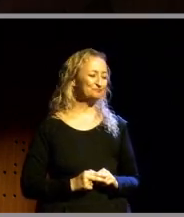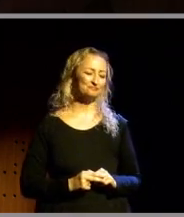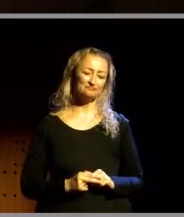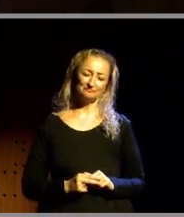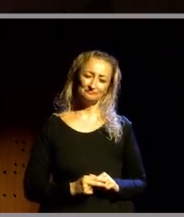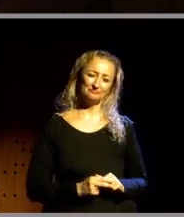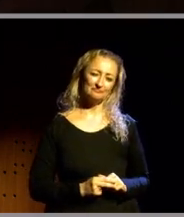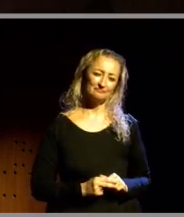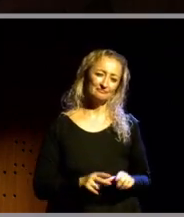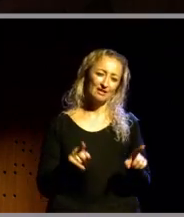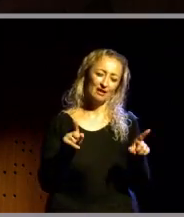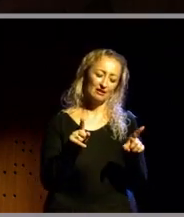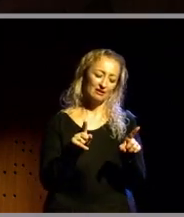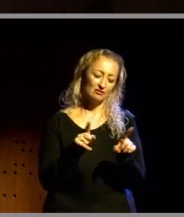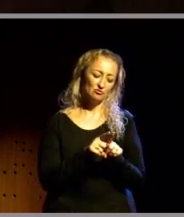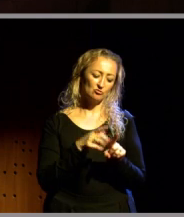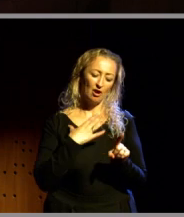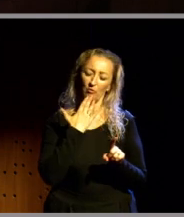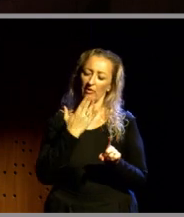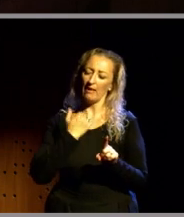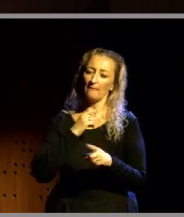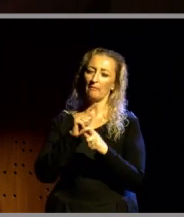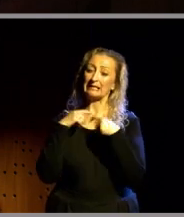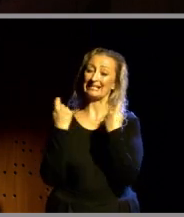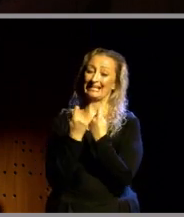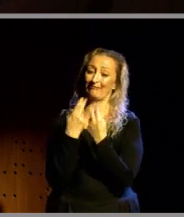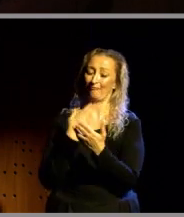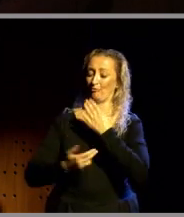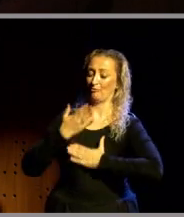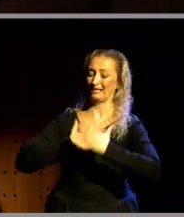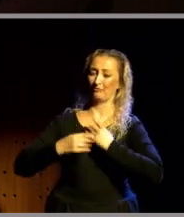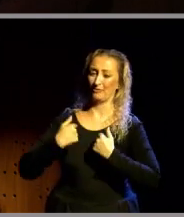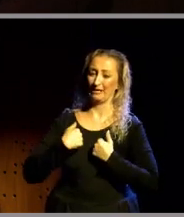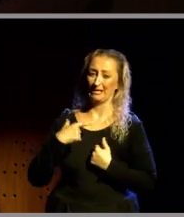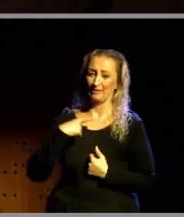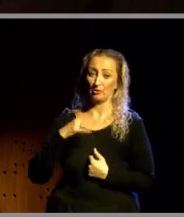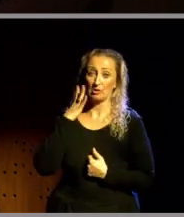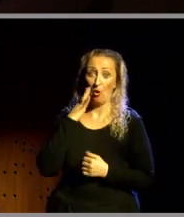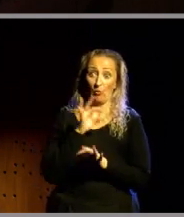I also just wanna thank my team for dealing with me because when I'm not being super shy in front of people,